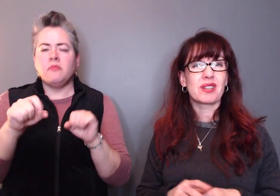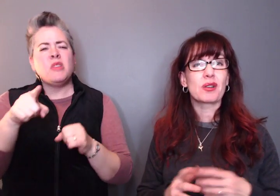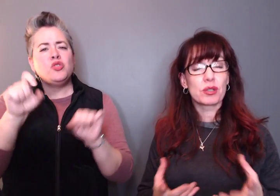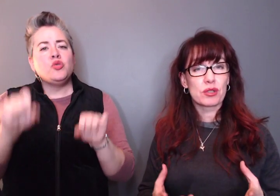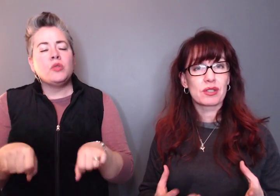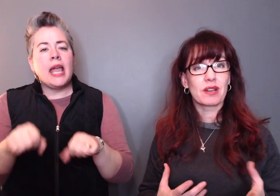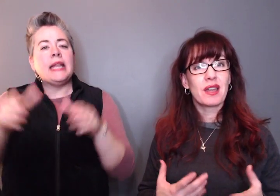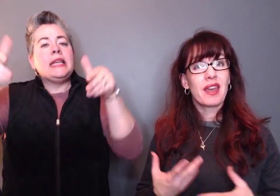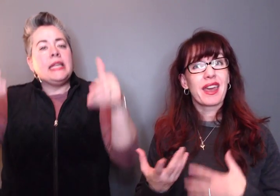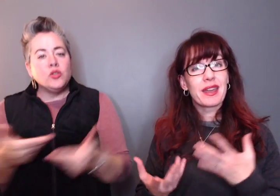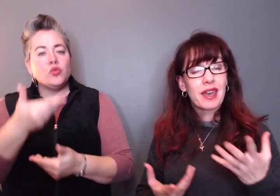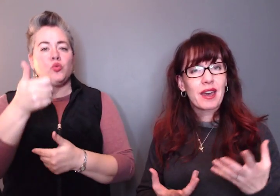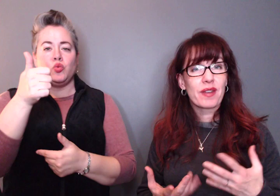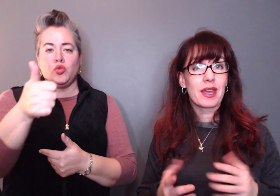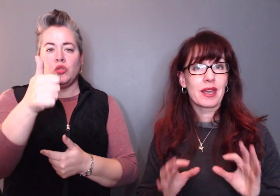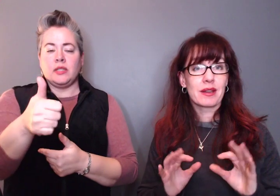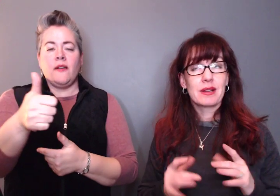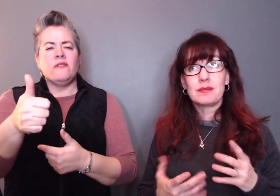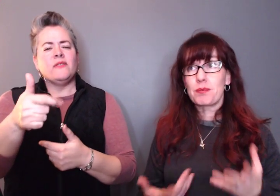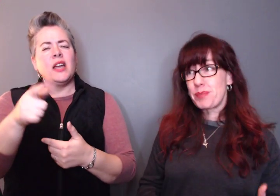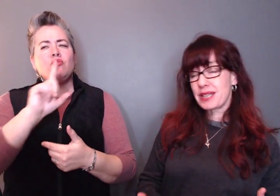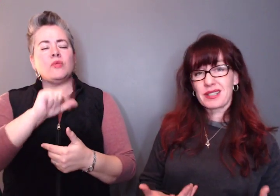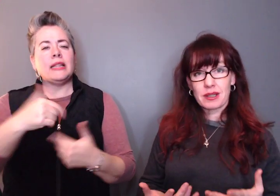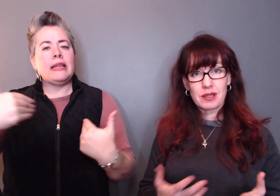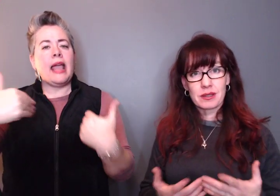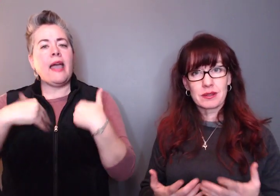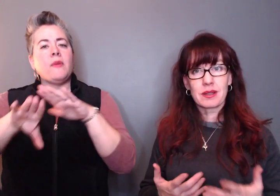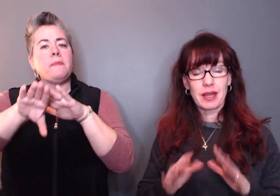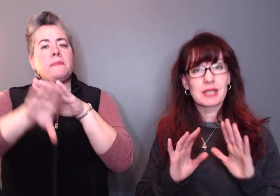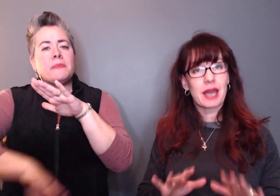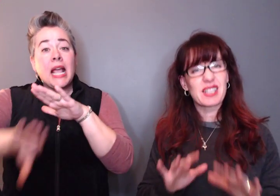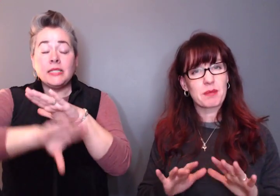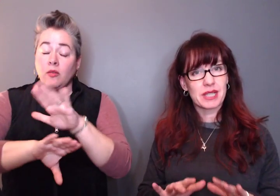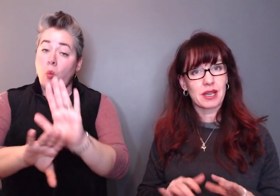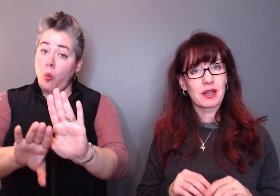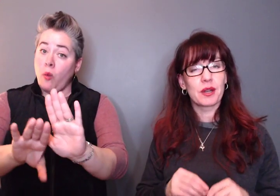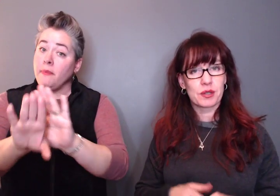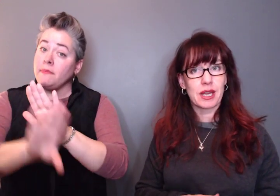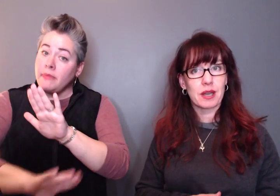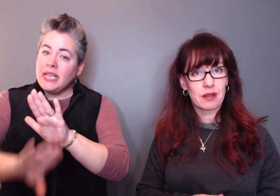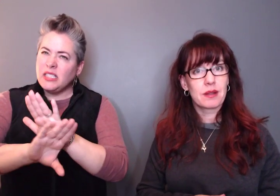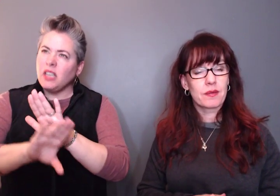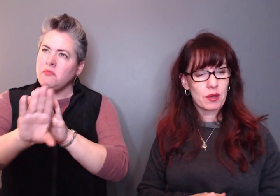introduce yourself and have a basic understanding okay